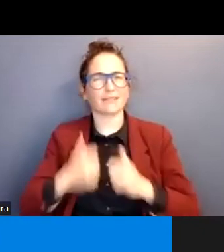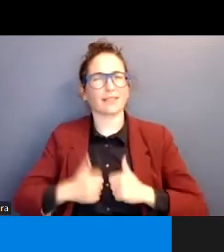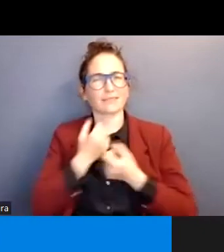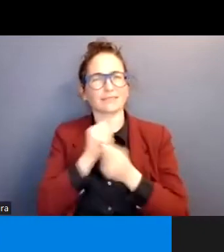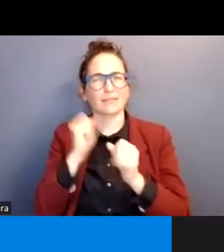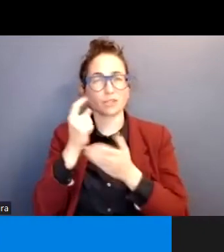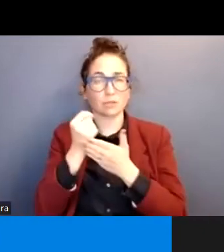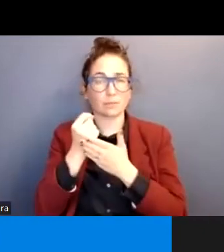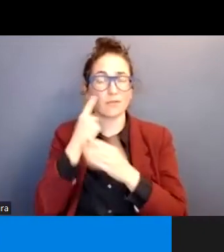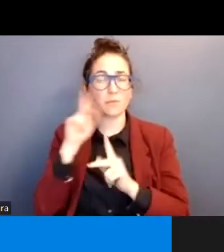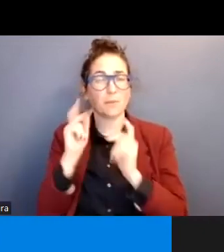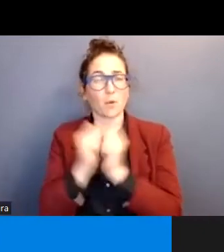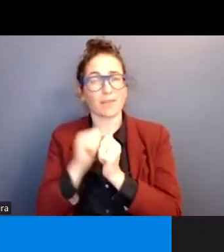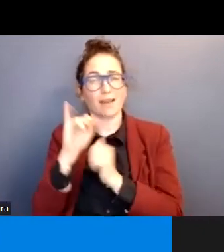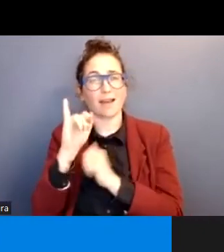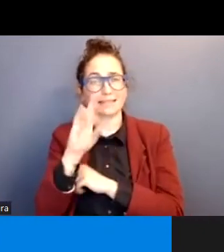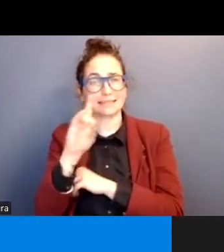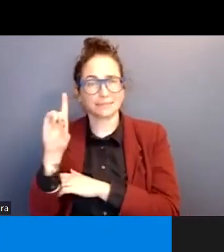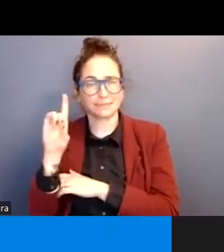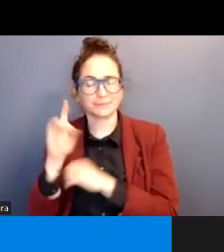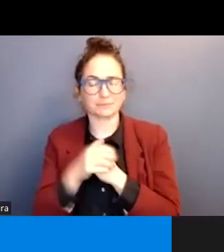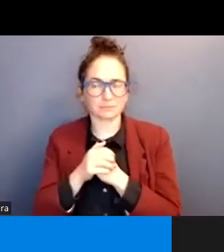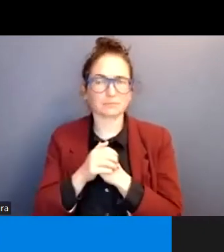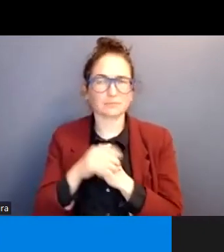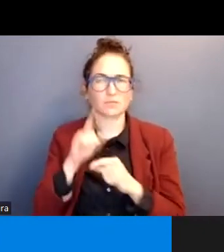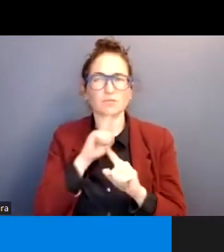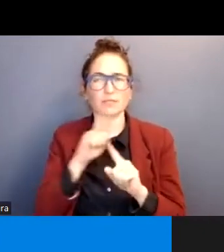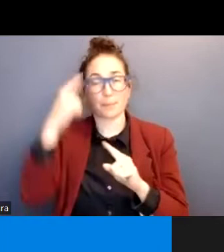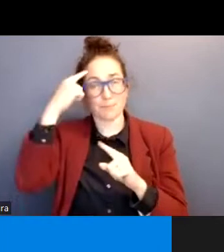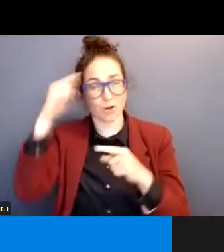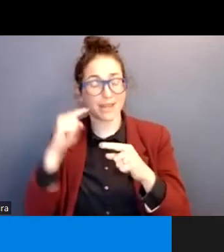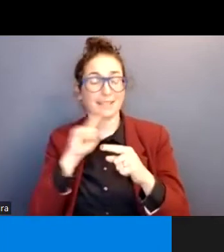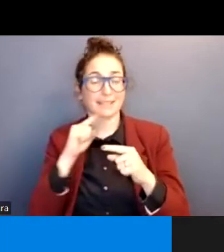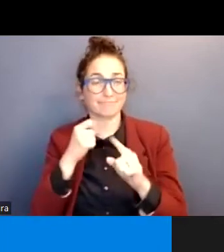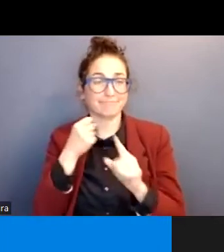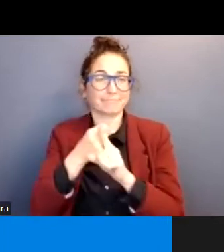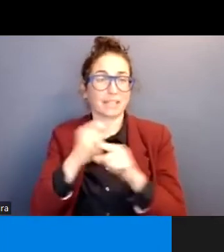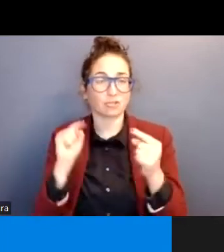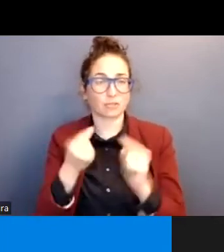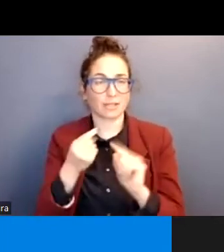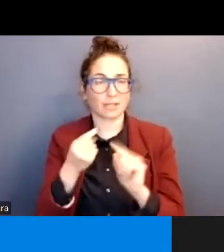intellectual and developmental disabilities, brain injury and dementia. So my role as well as